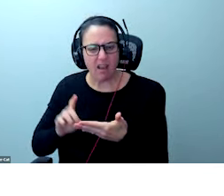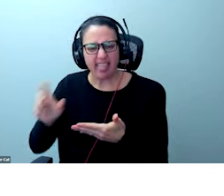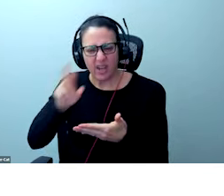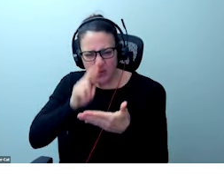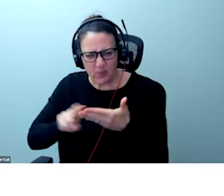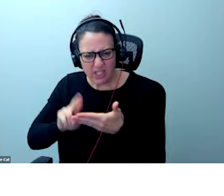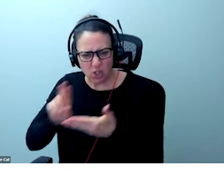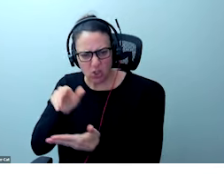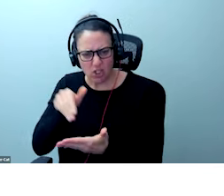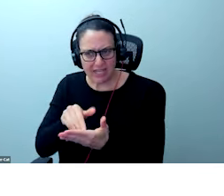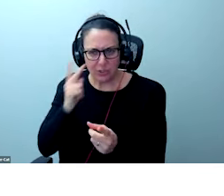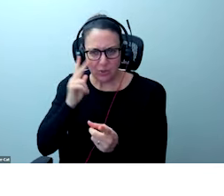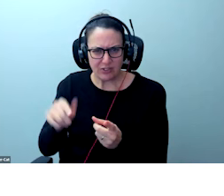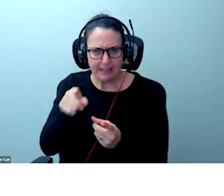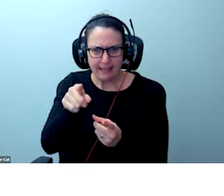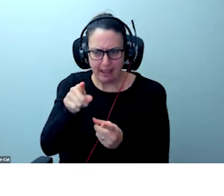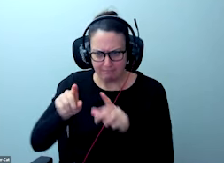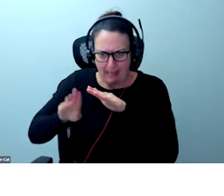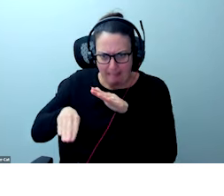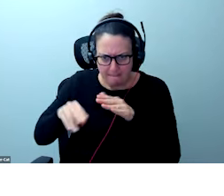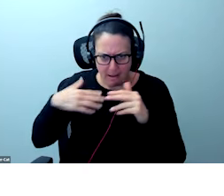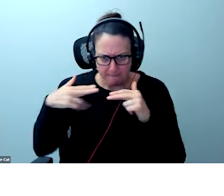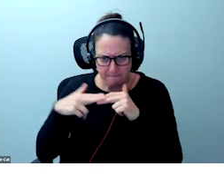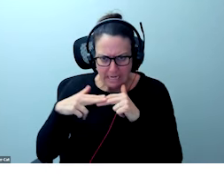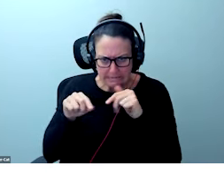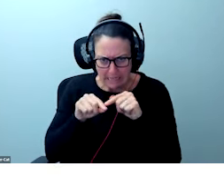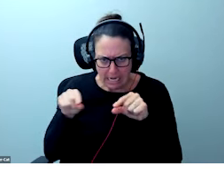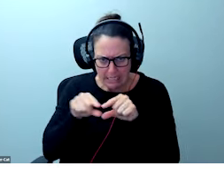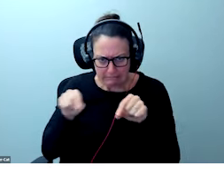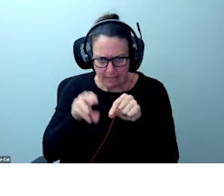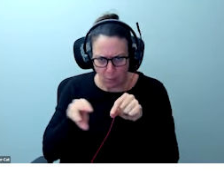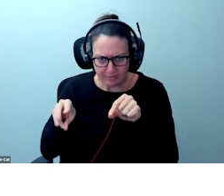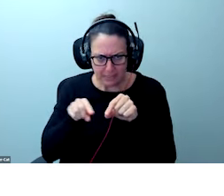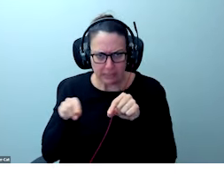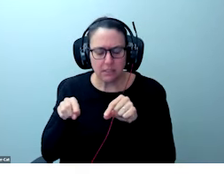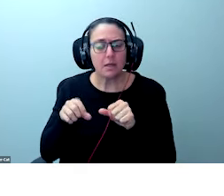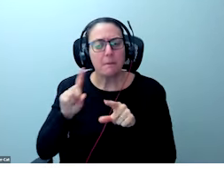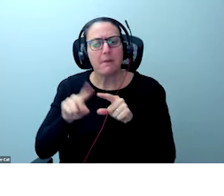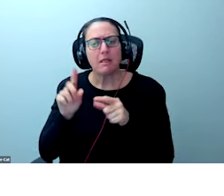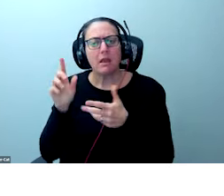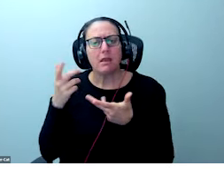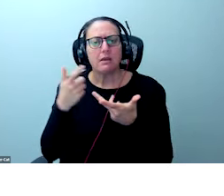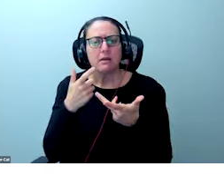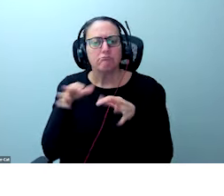And you'll see that kind of cited the bottom of my slide, but they really define inclusive design as design